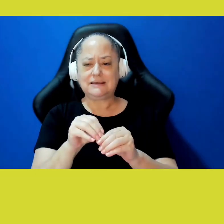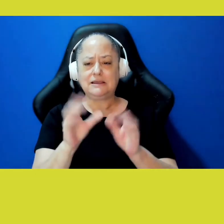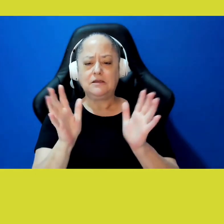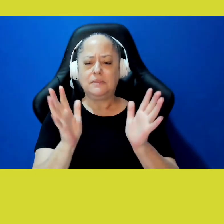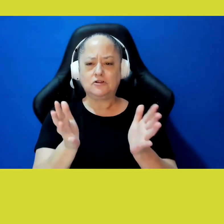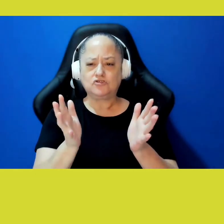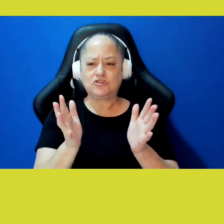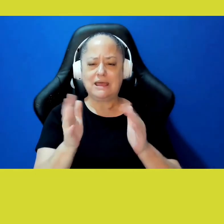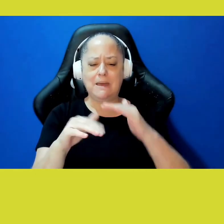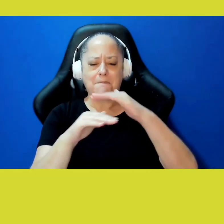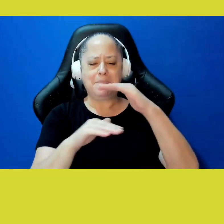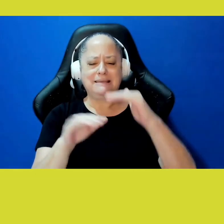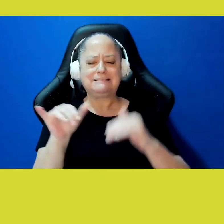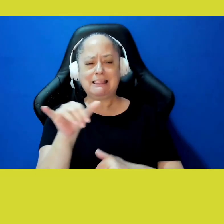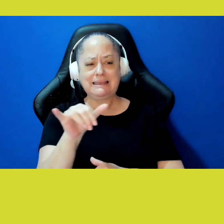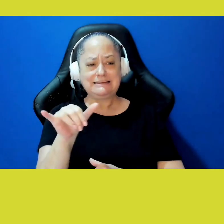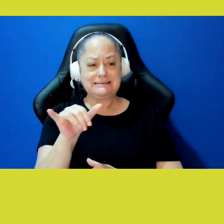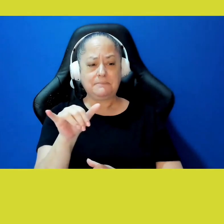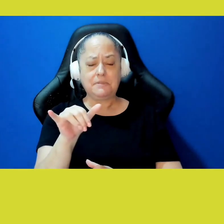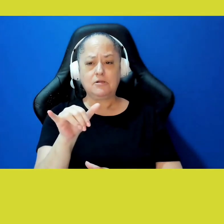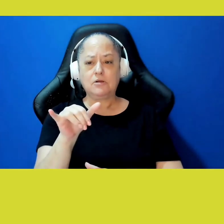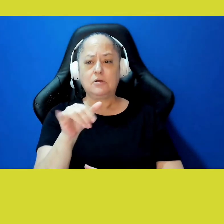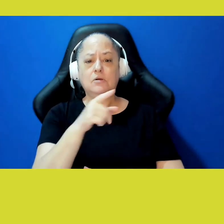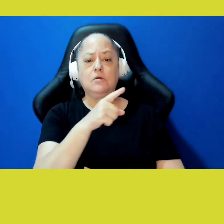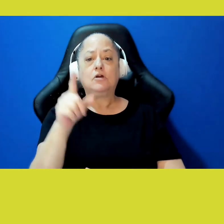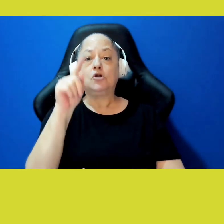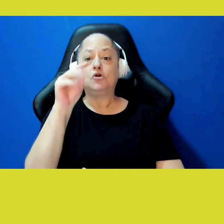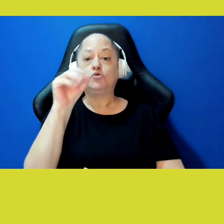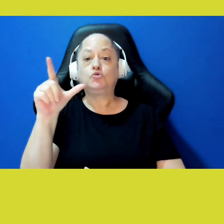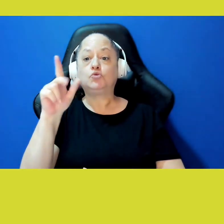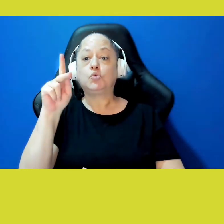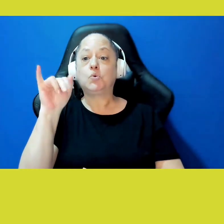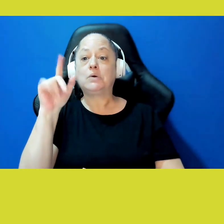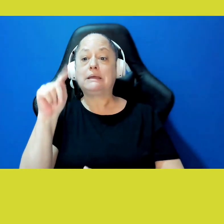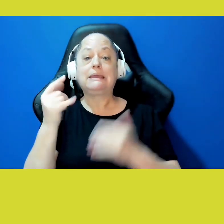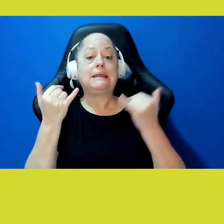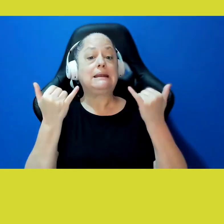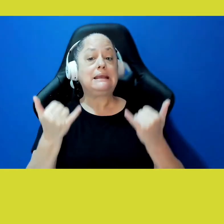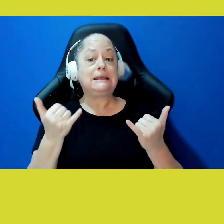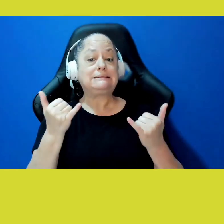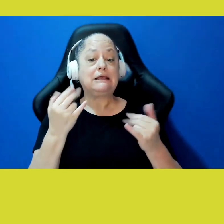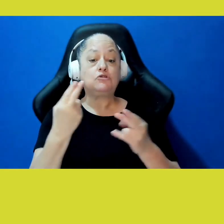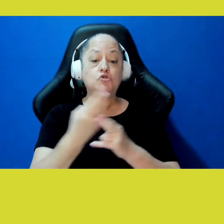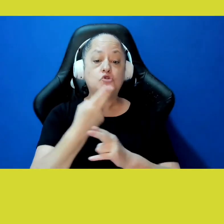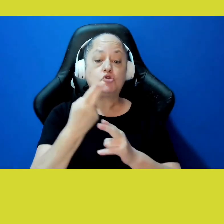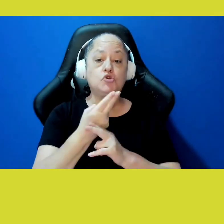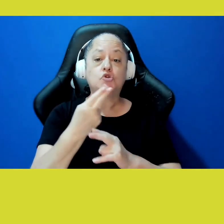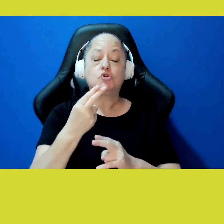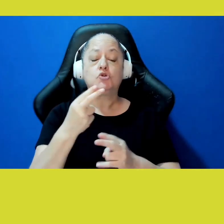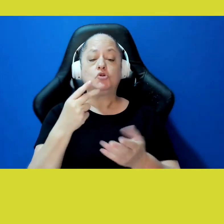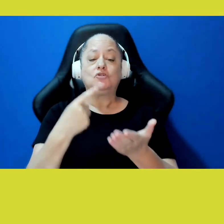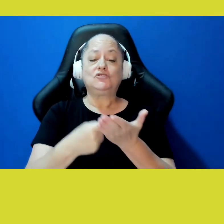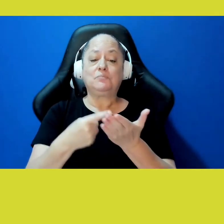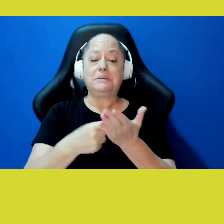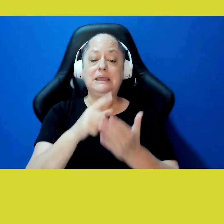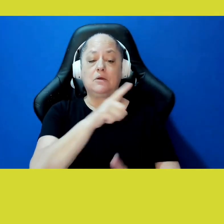basically similar is there a toolkit that exists that we can use to speak to lawmakers can it be shared